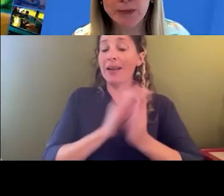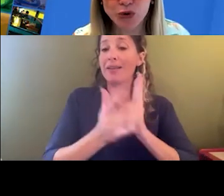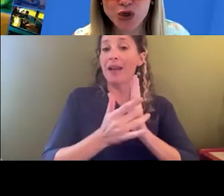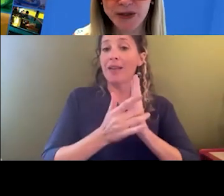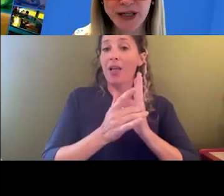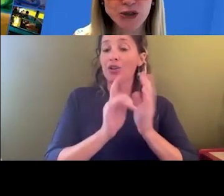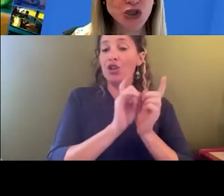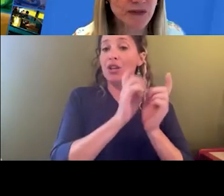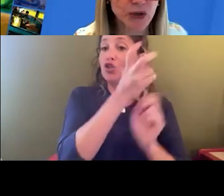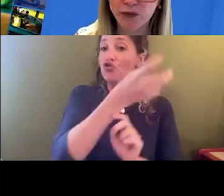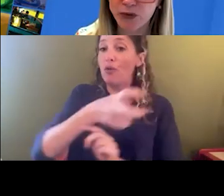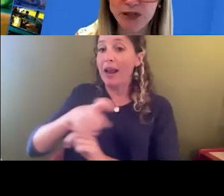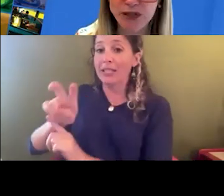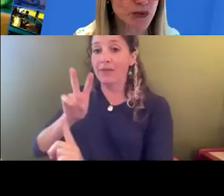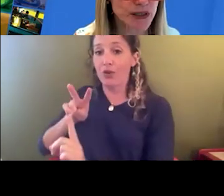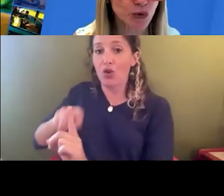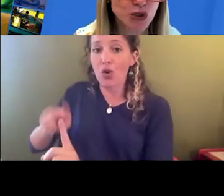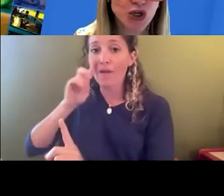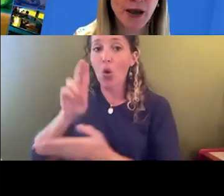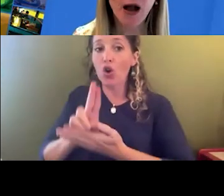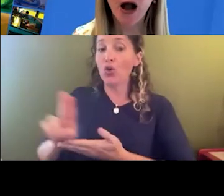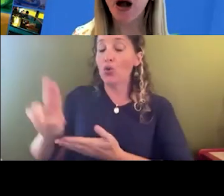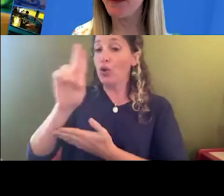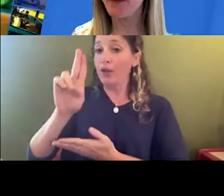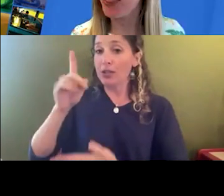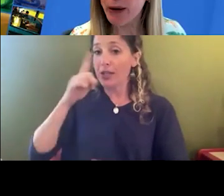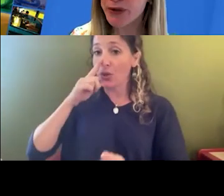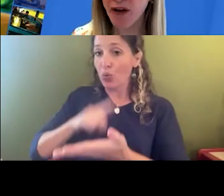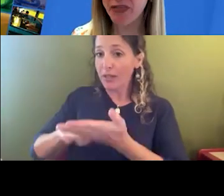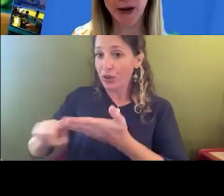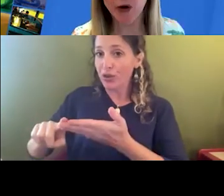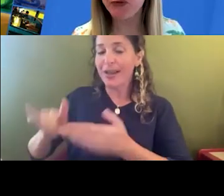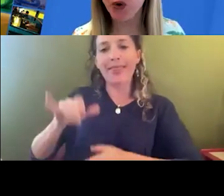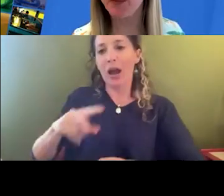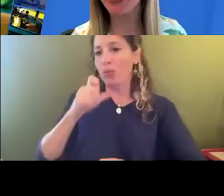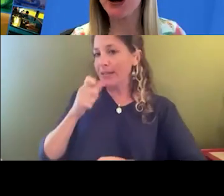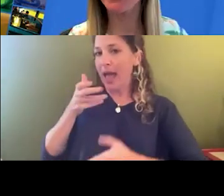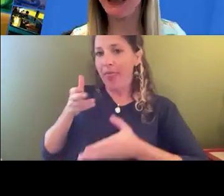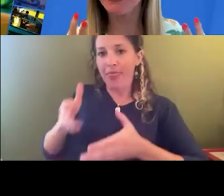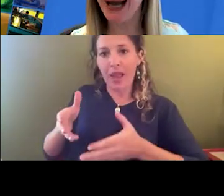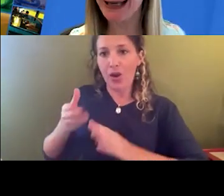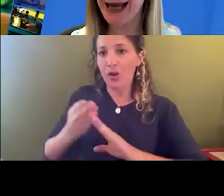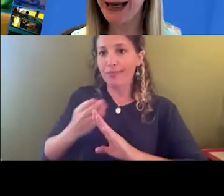commercialization of university research. That was not there before because it, again,